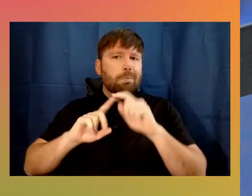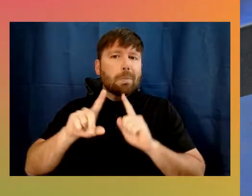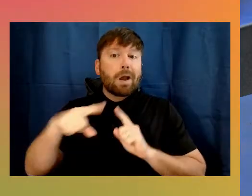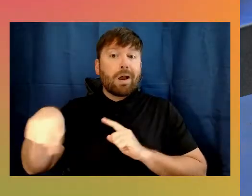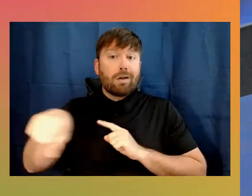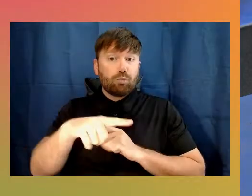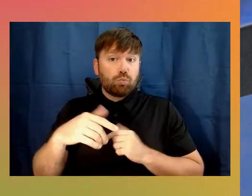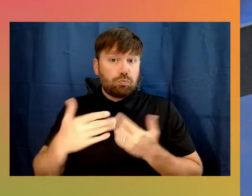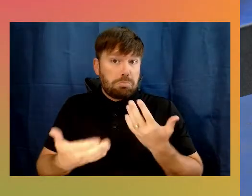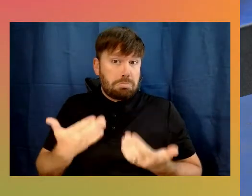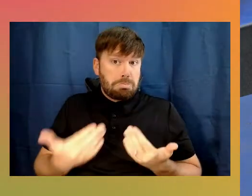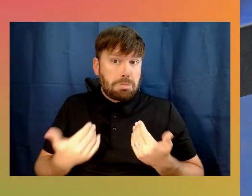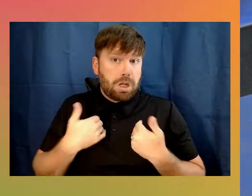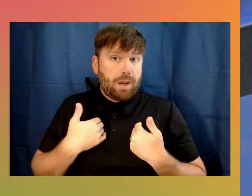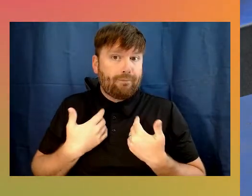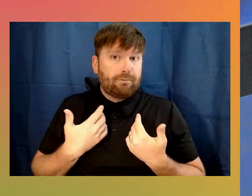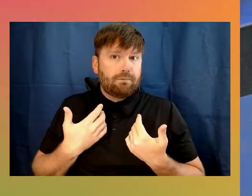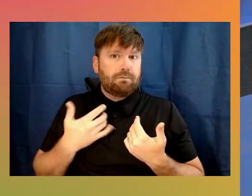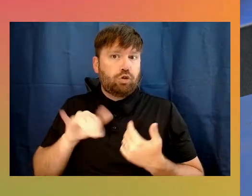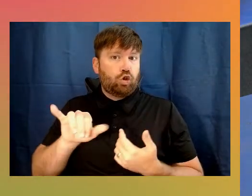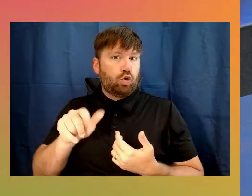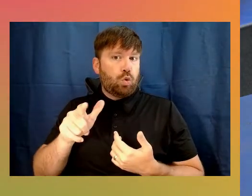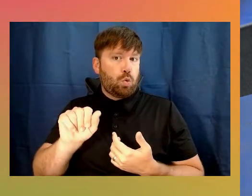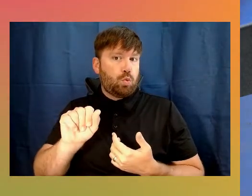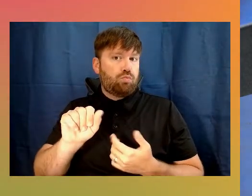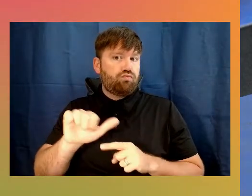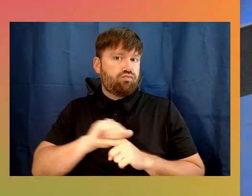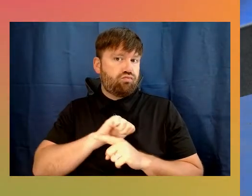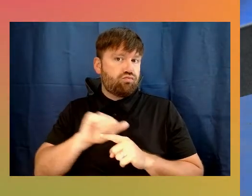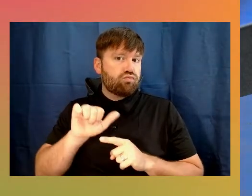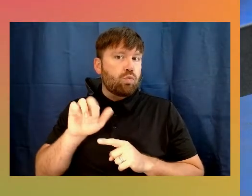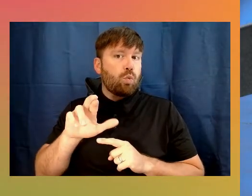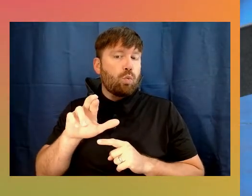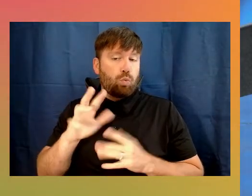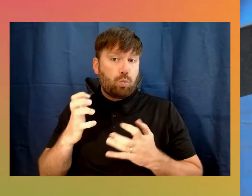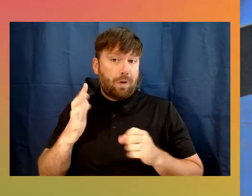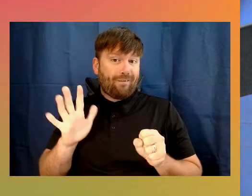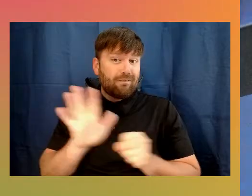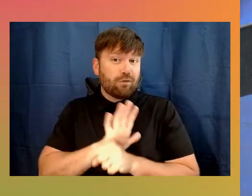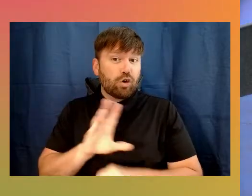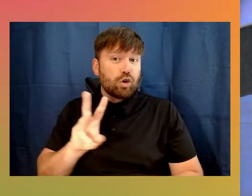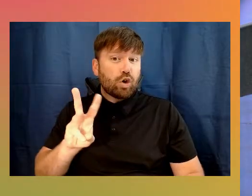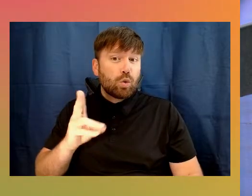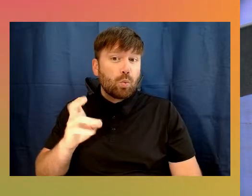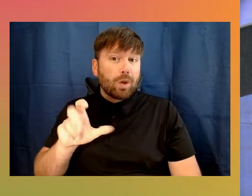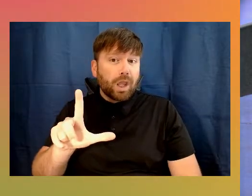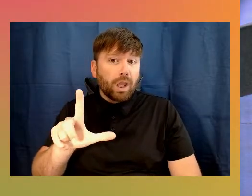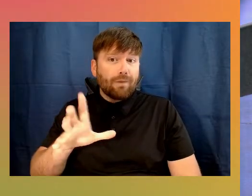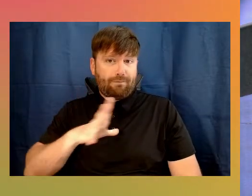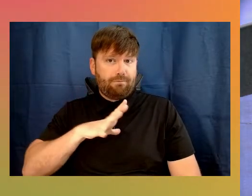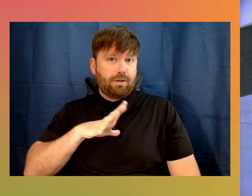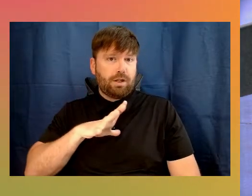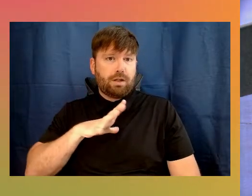BRIDGE POSE, WHAT WE JUST DID, AND IF YOU HAVE A YOGA PRACTICE AND A BACK BENDING PRACTICE AND